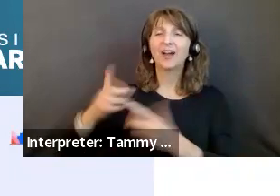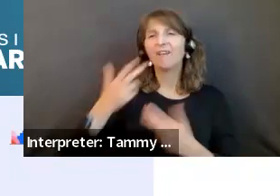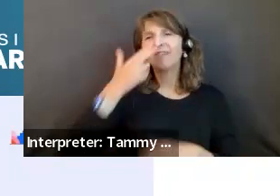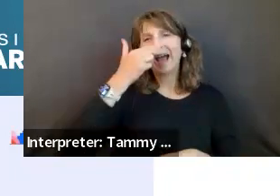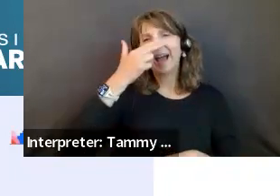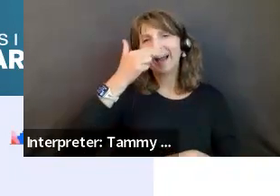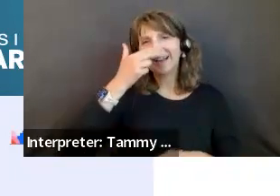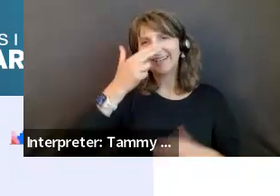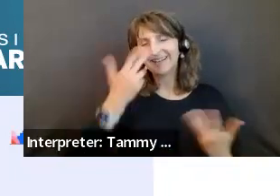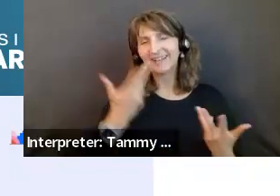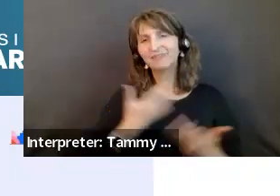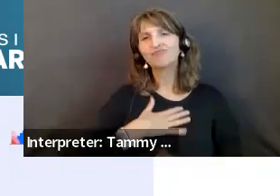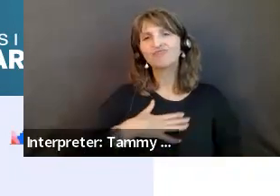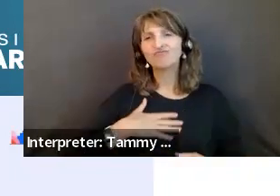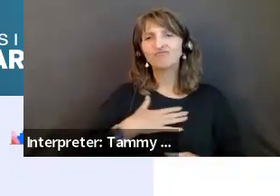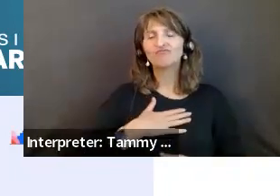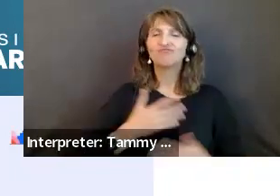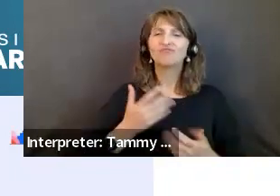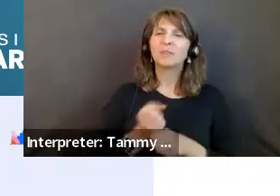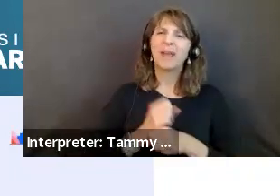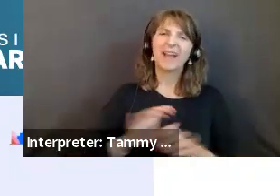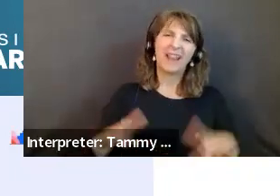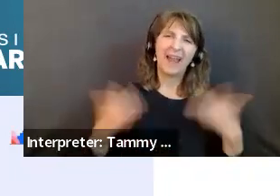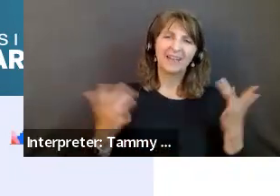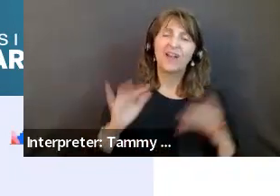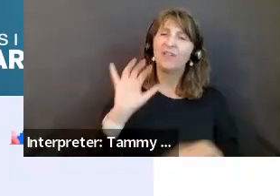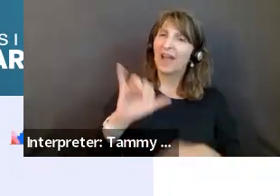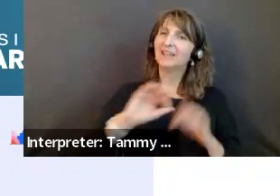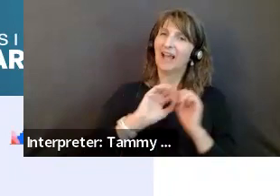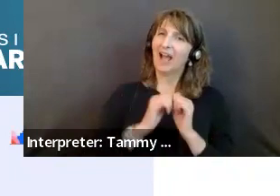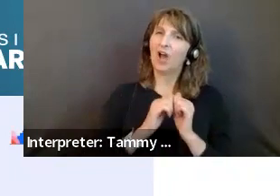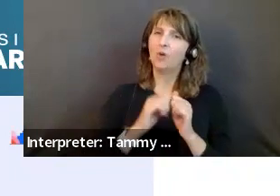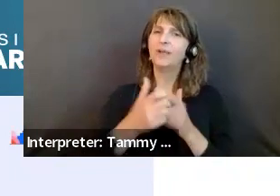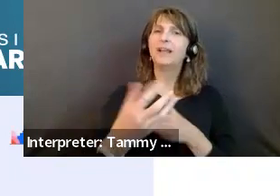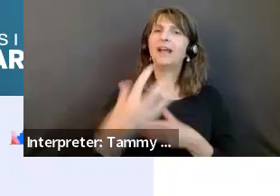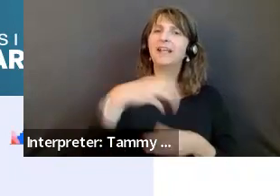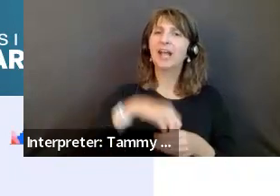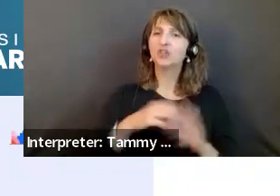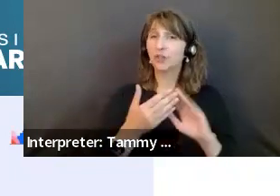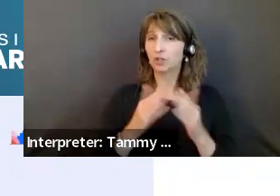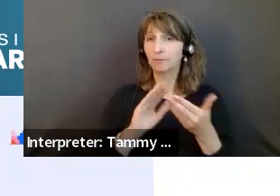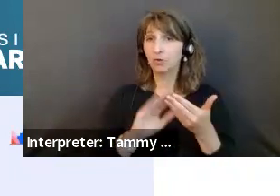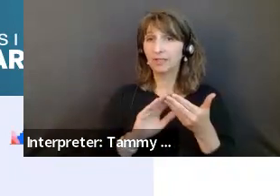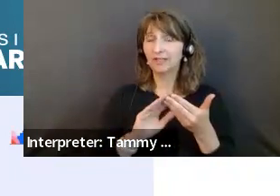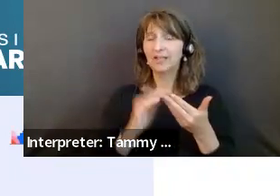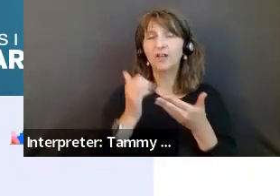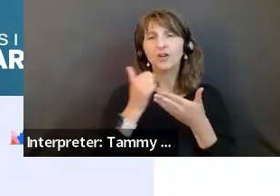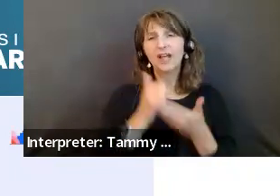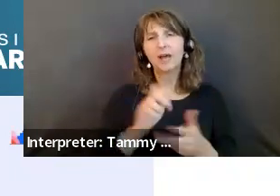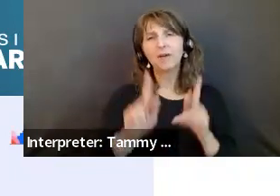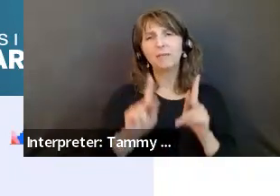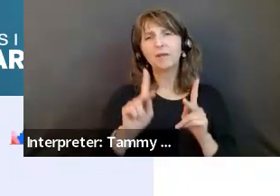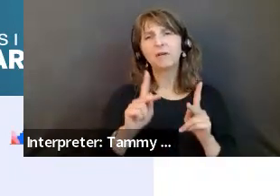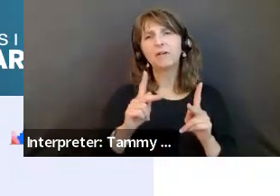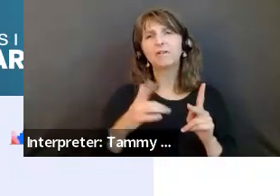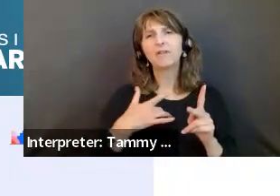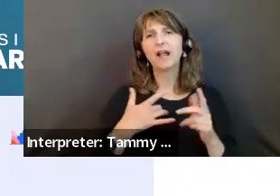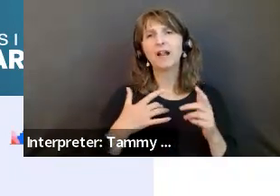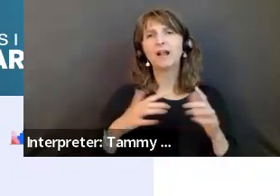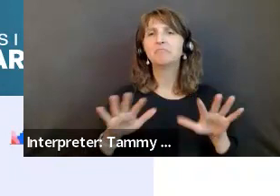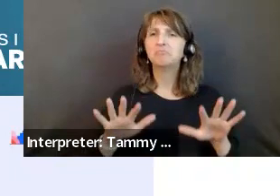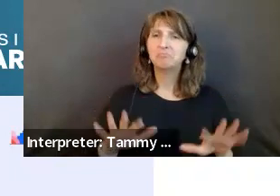But this is one of the ways we engage the community just by not being too serious but understanding that. People need to feel comfortable, to be able to address the issues that we need to address.